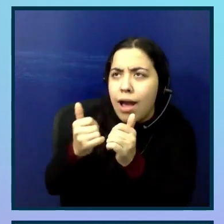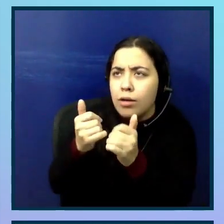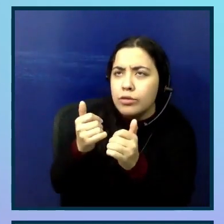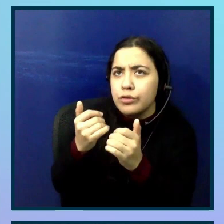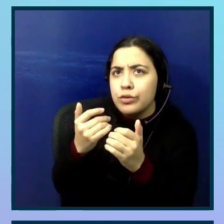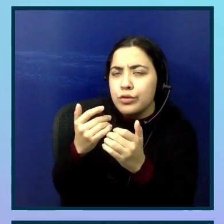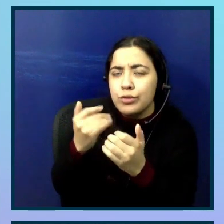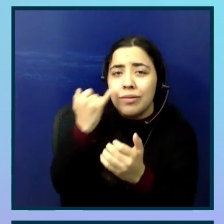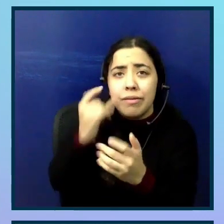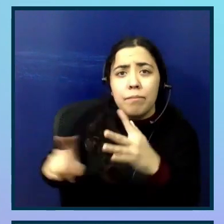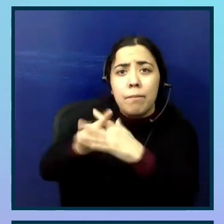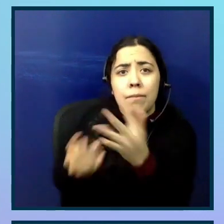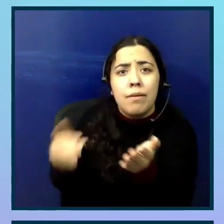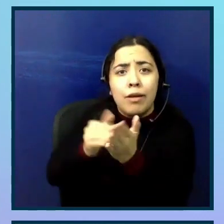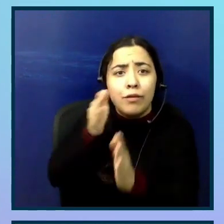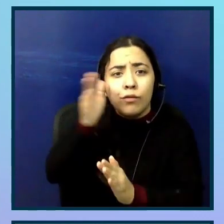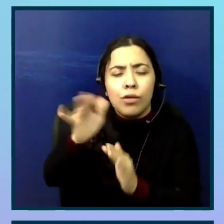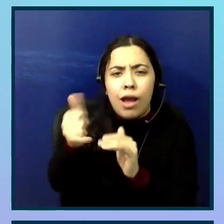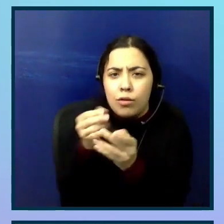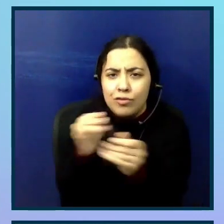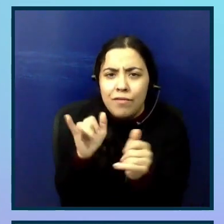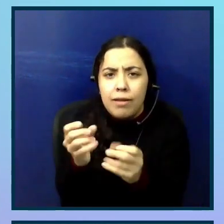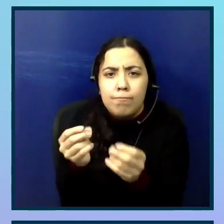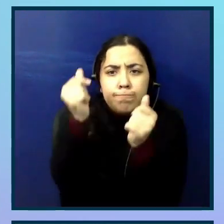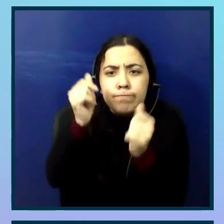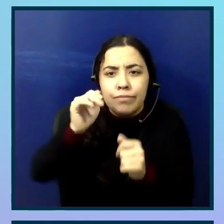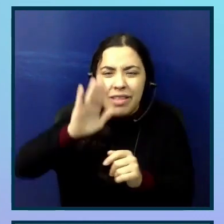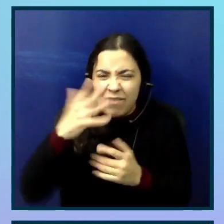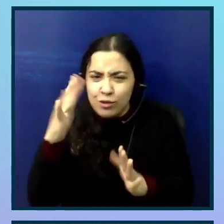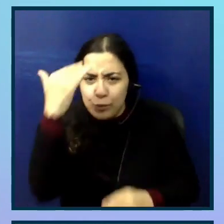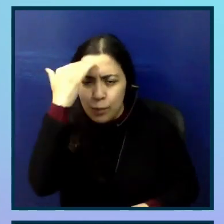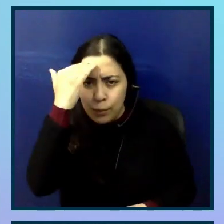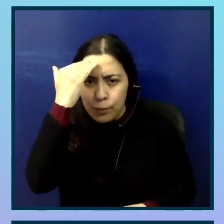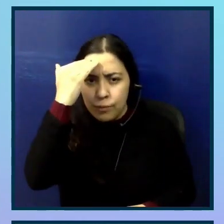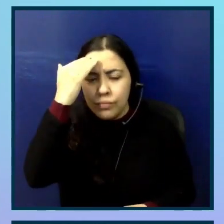And leadership really followed through by burning down all of these issues,